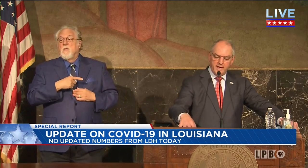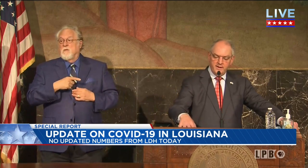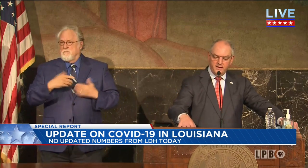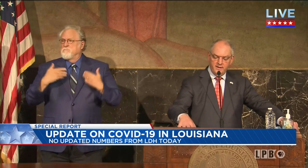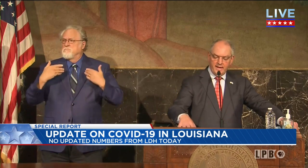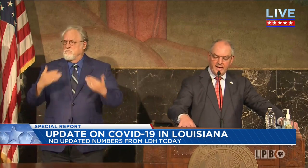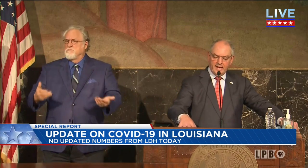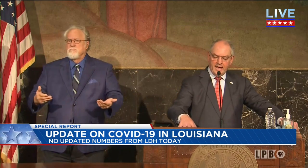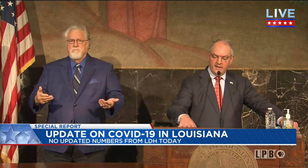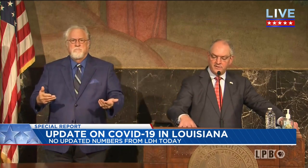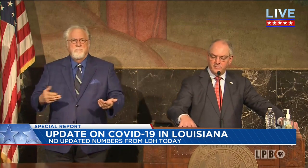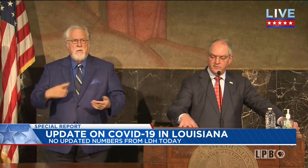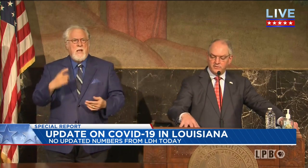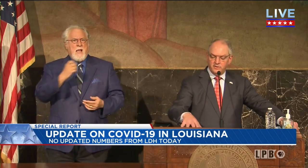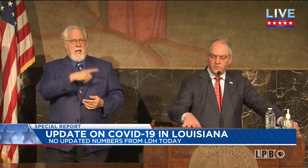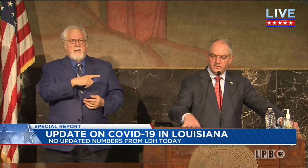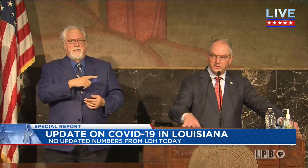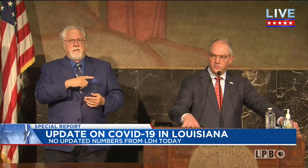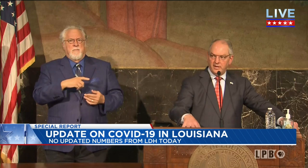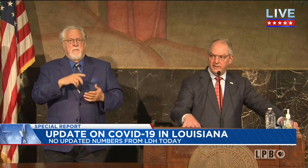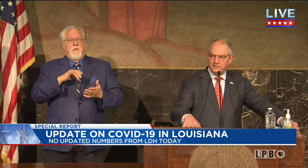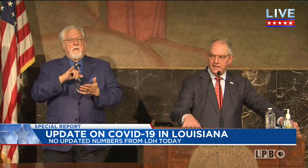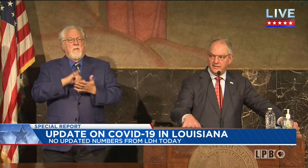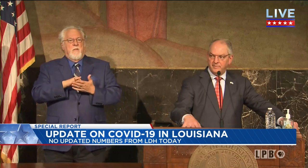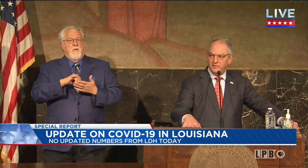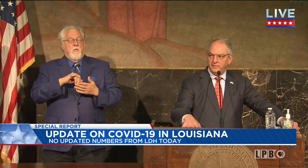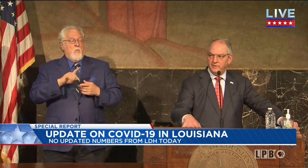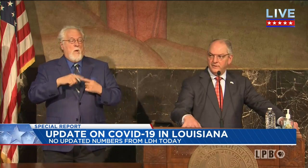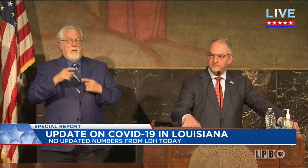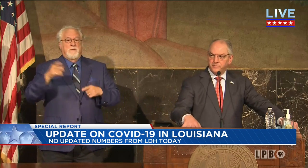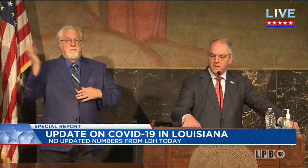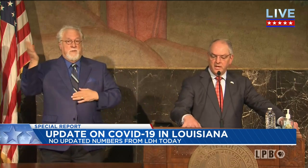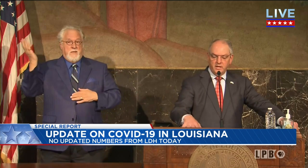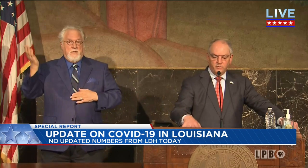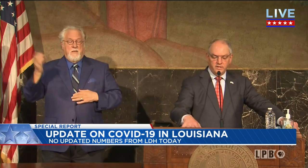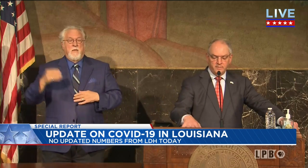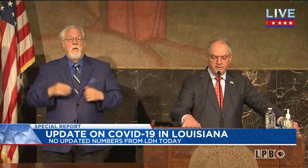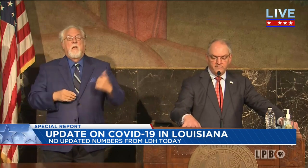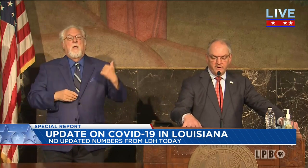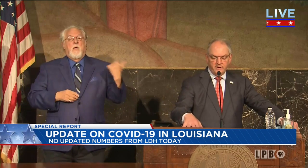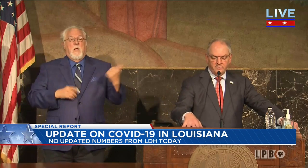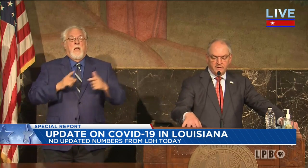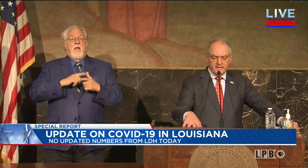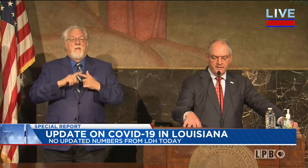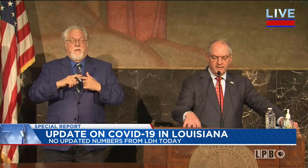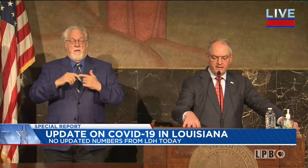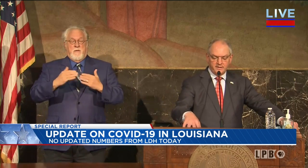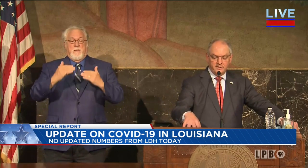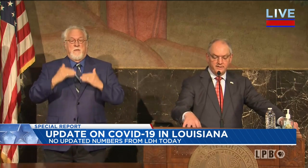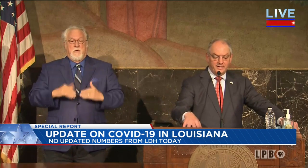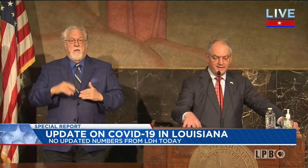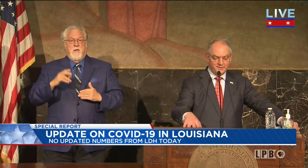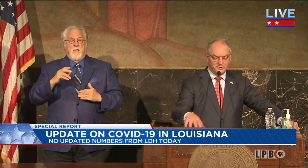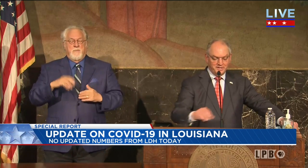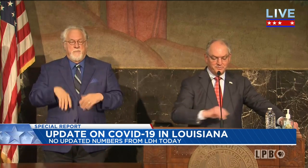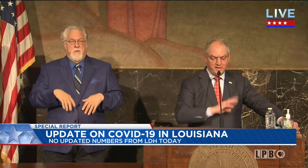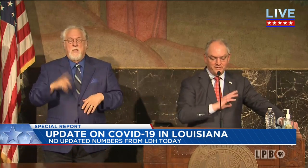HOSPITALIZATIONS AND SO FORTH. IF YOU'VE GOT QUESTIONS FOR HIM, I WOULD ASK YOU TO GO AHEAD AND ASK HIM THE QUESTIONS WHILE HE'S